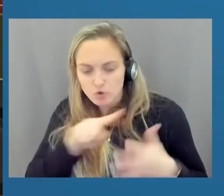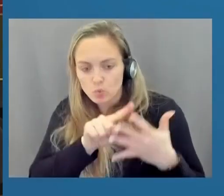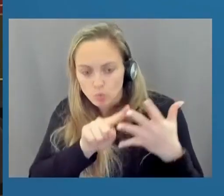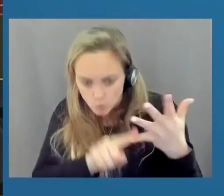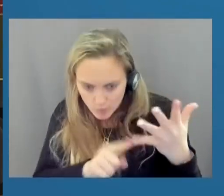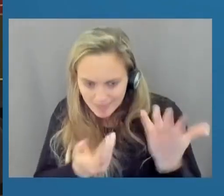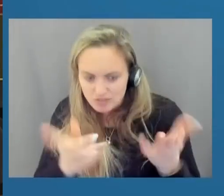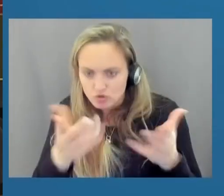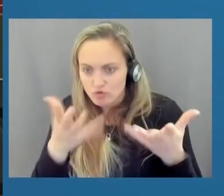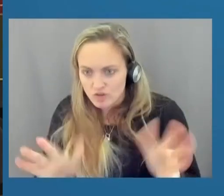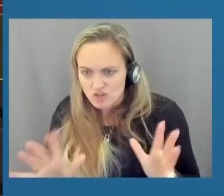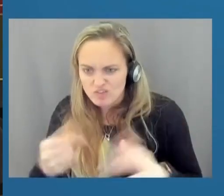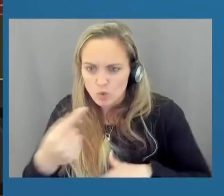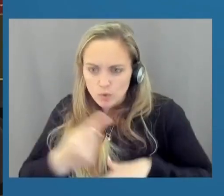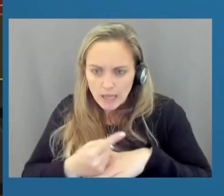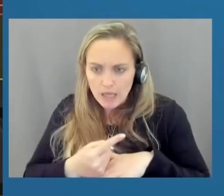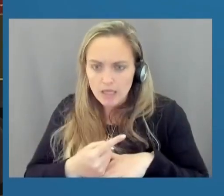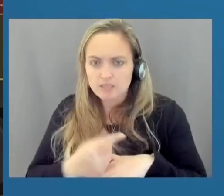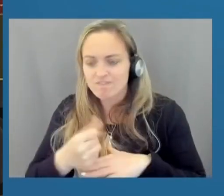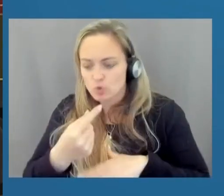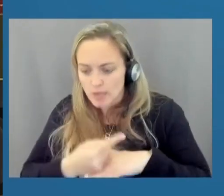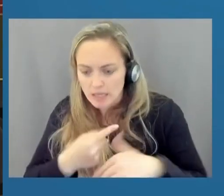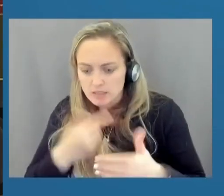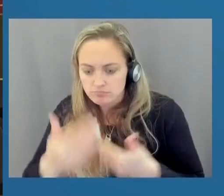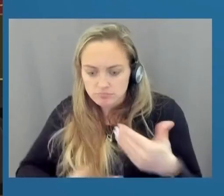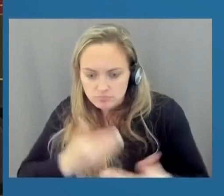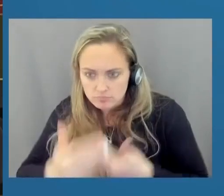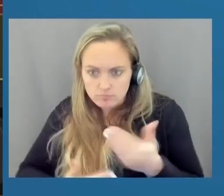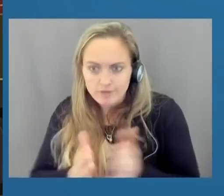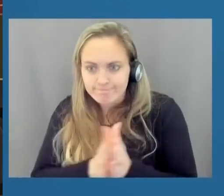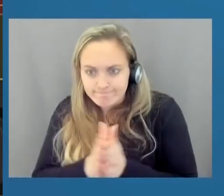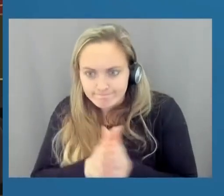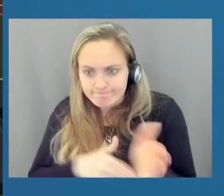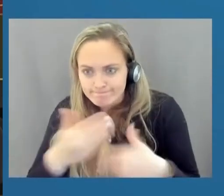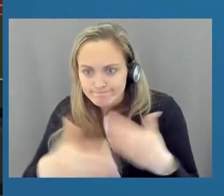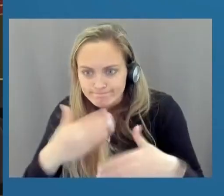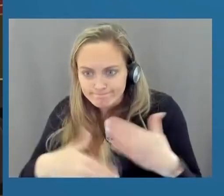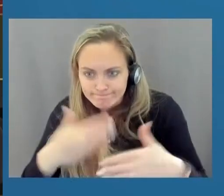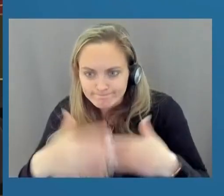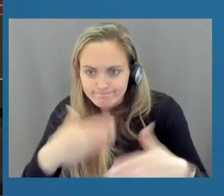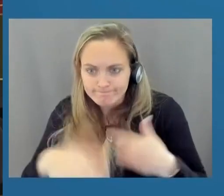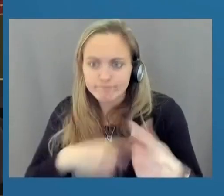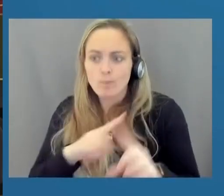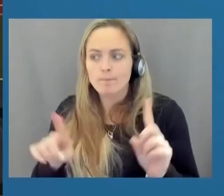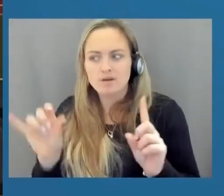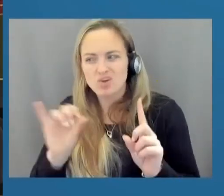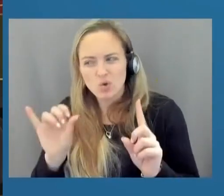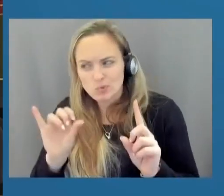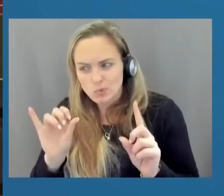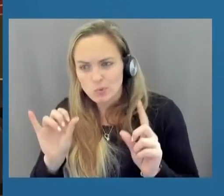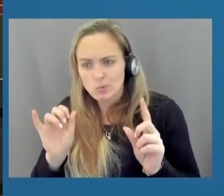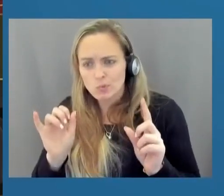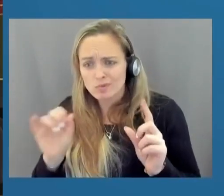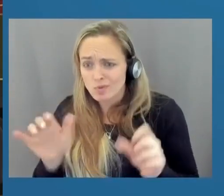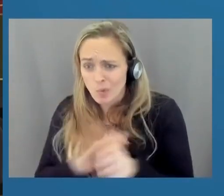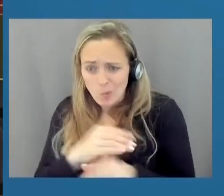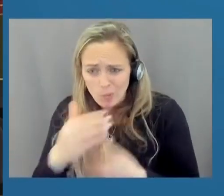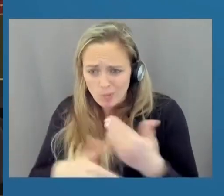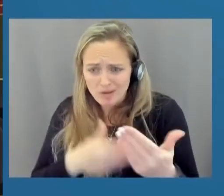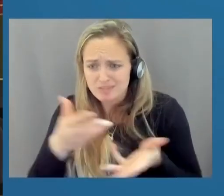We have a path to get done in a couple of days, and I keep driving the train down the track, but also there's a whole process of engagement with the with